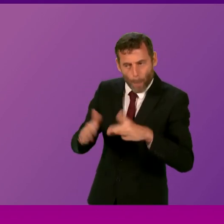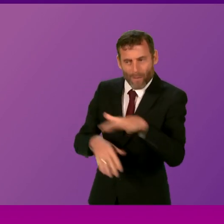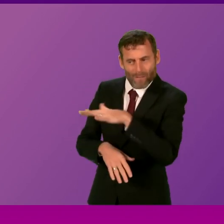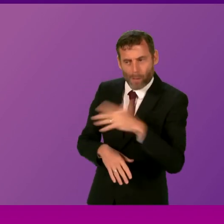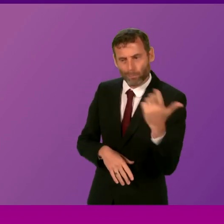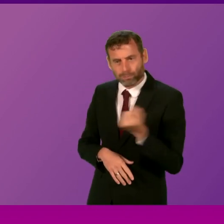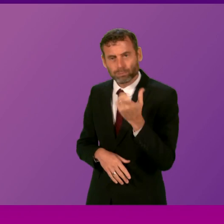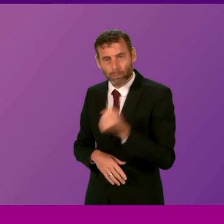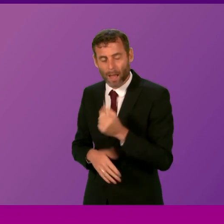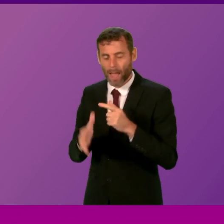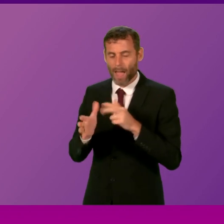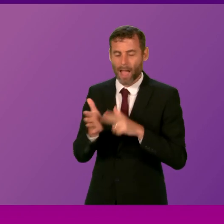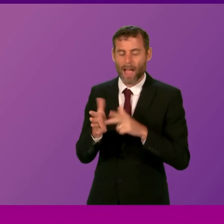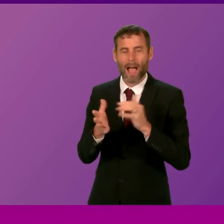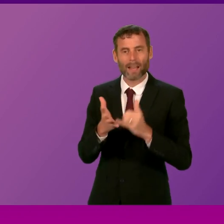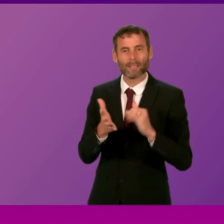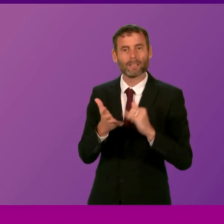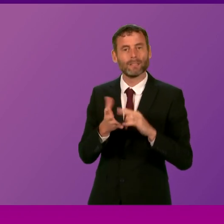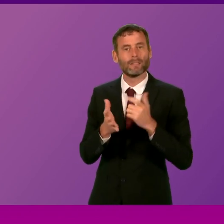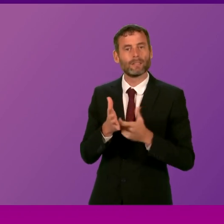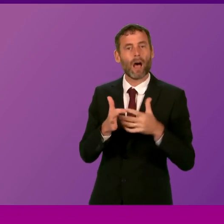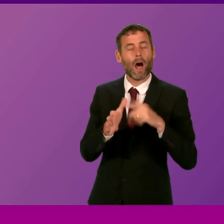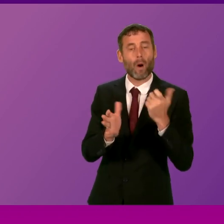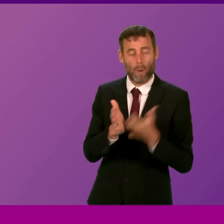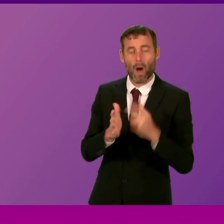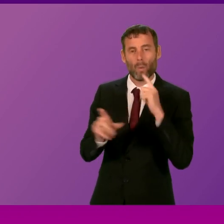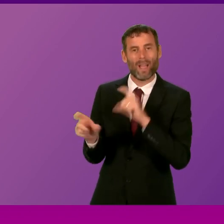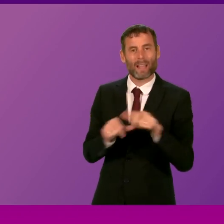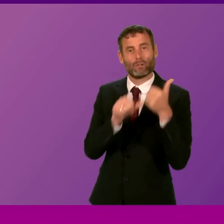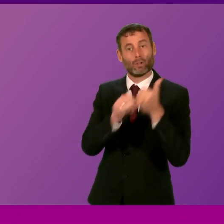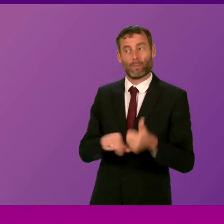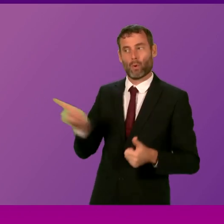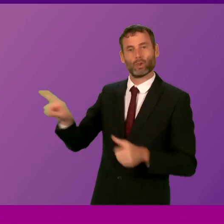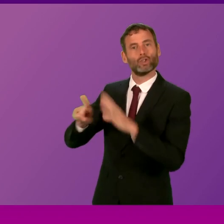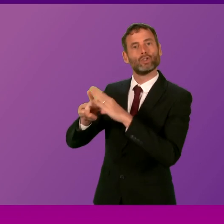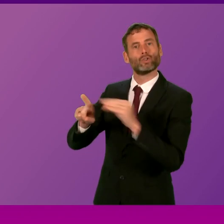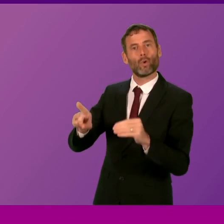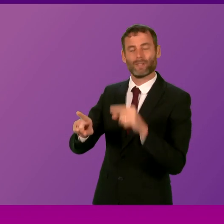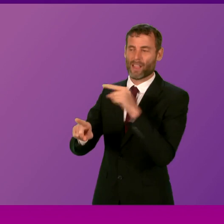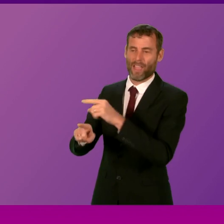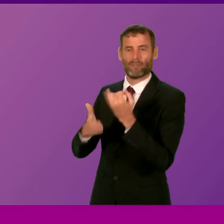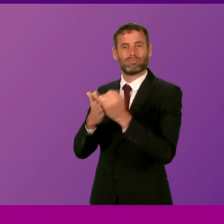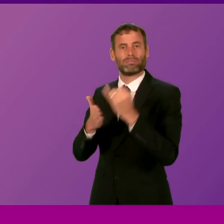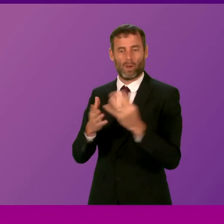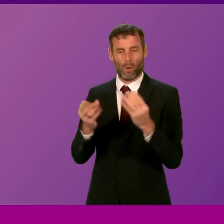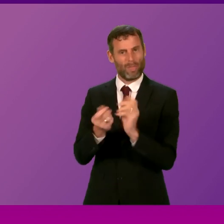Tories against progressive taxation. What a place for Labour to end up.